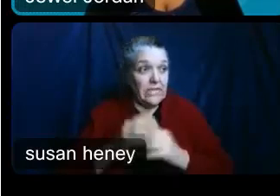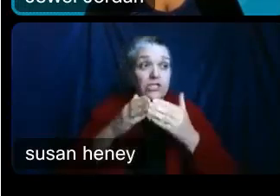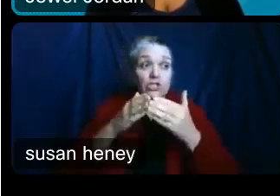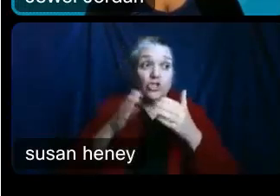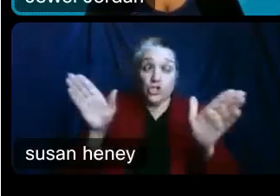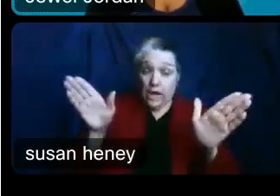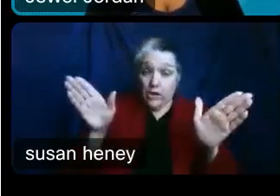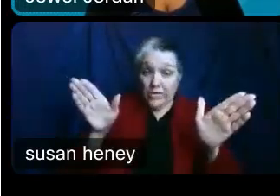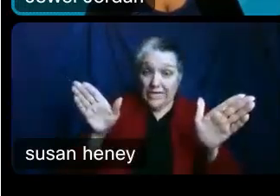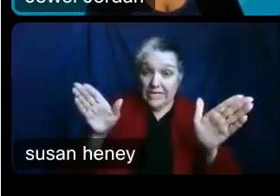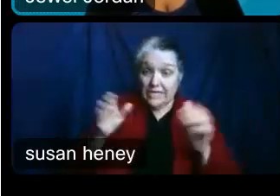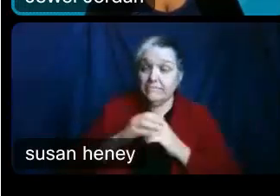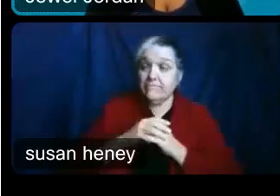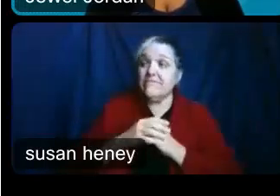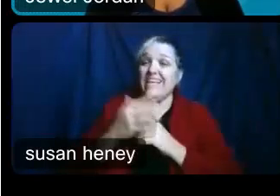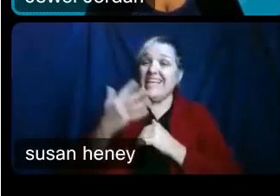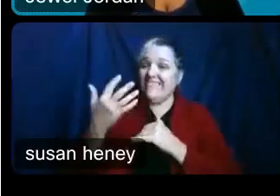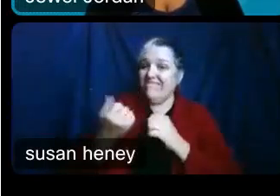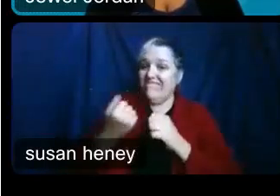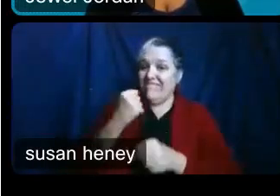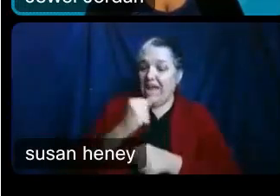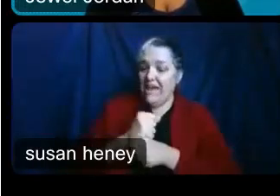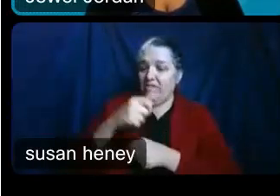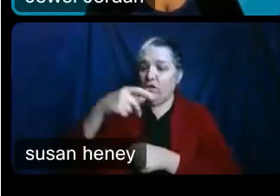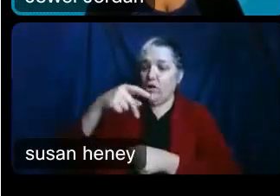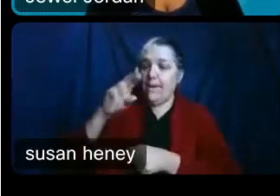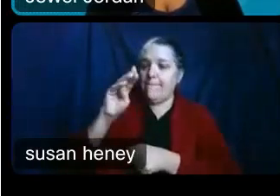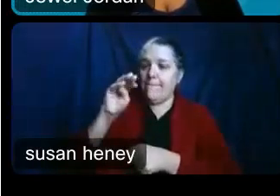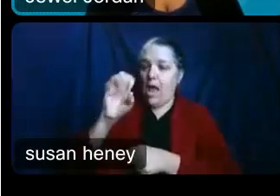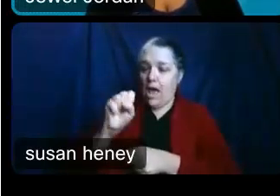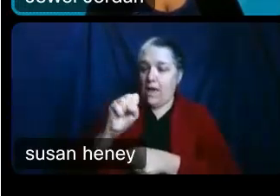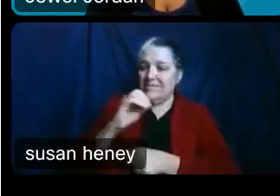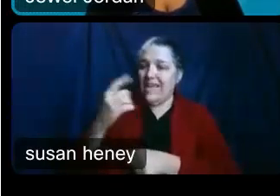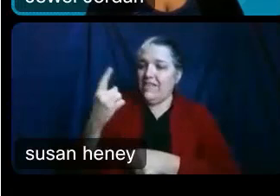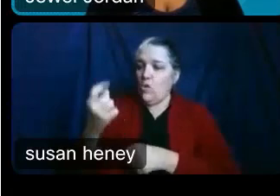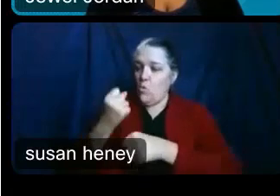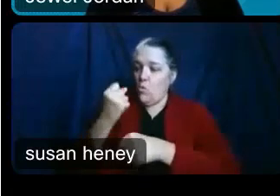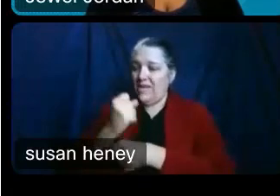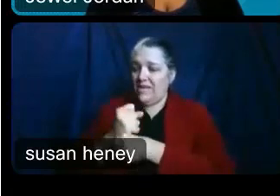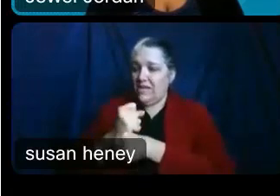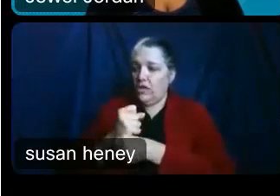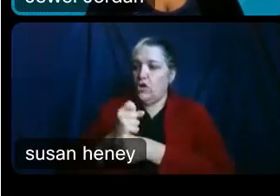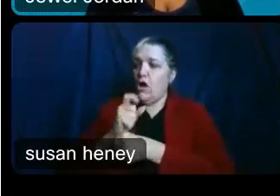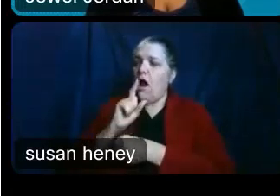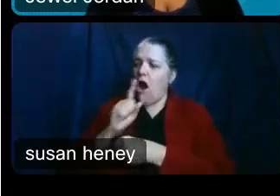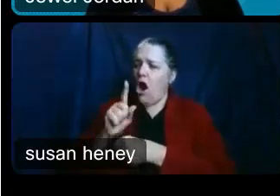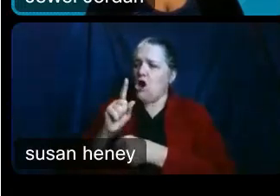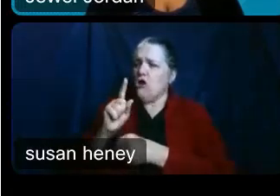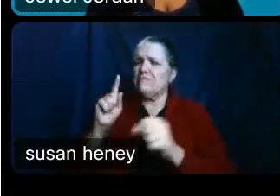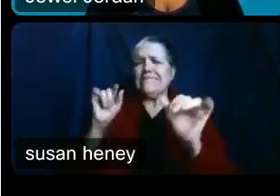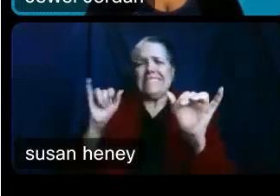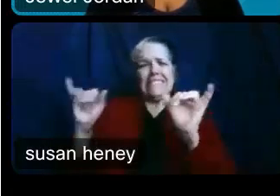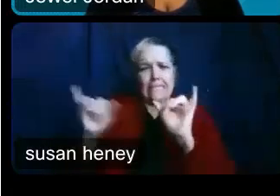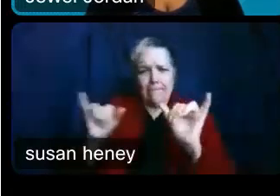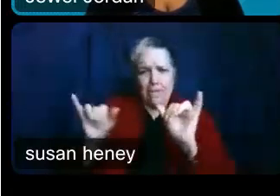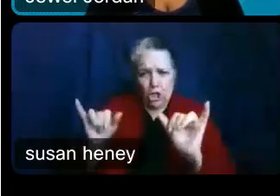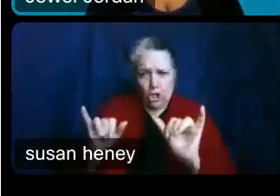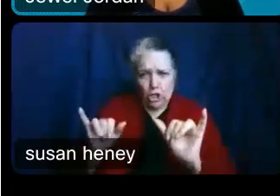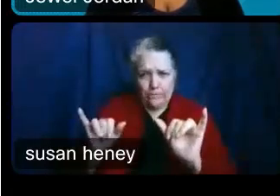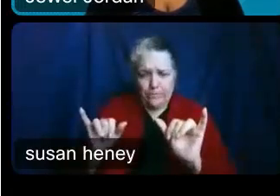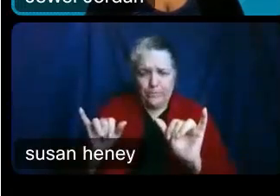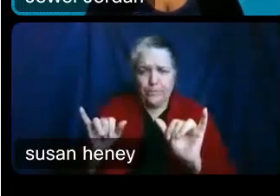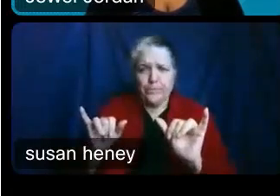the 5-year PUMS data and the one-year PUMS data are generally similar. There should be